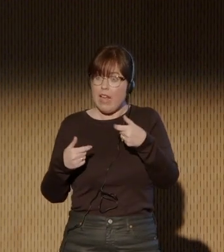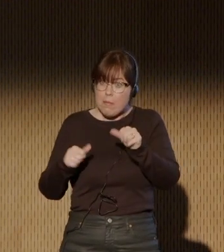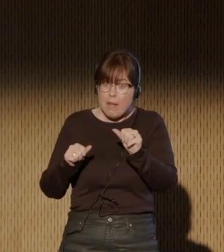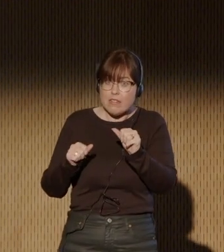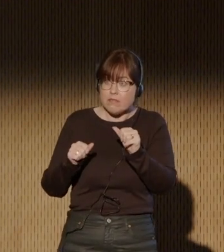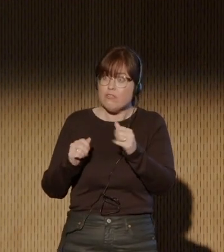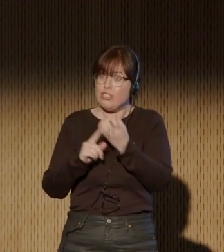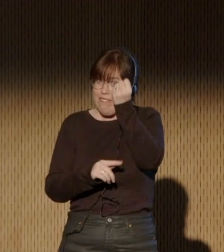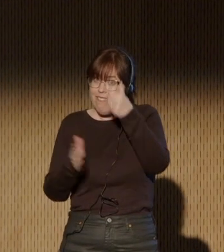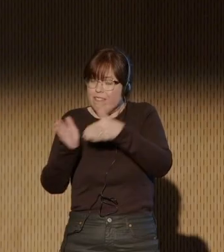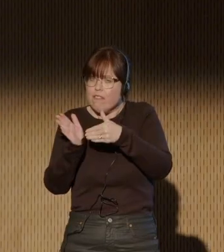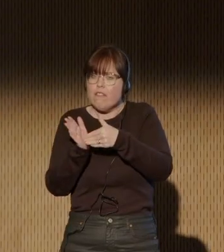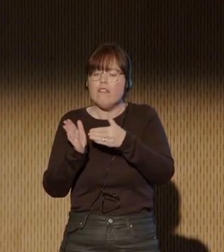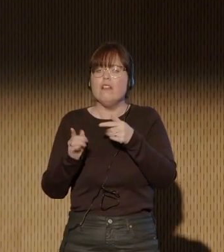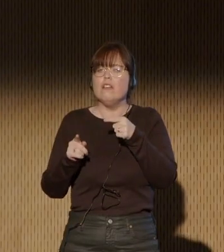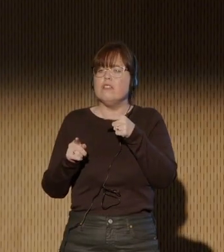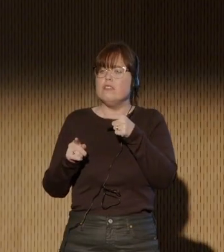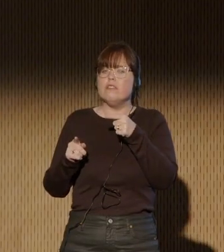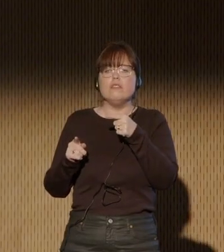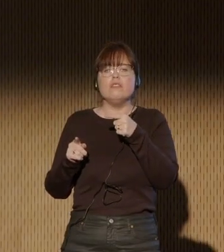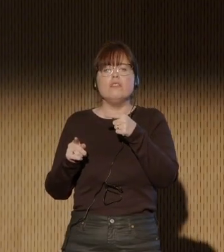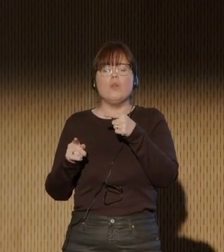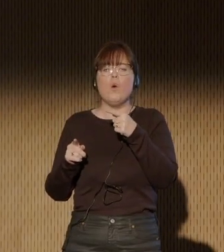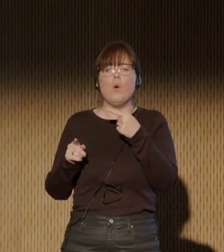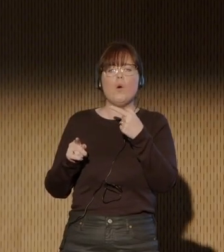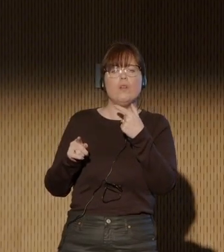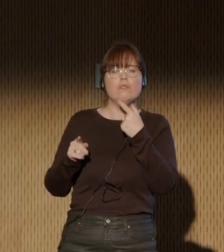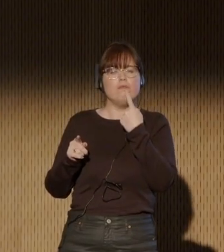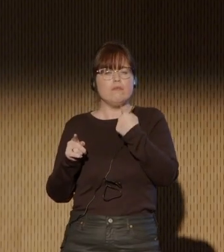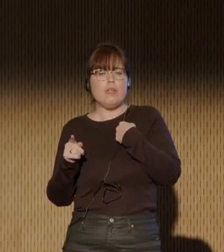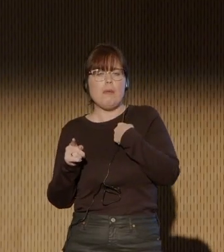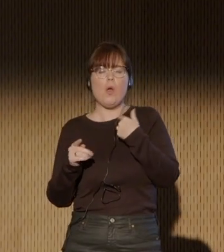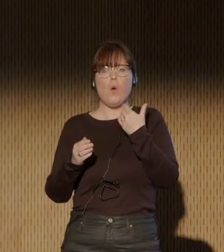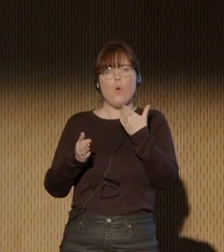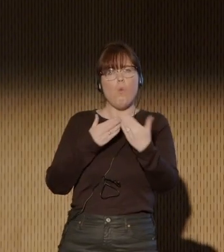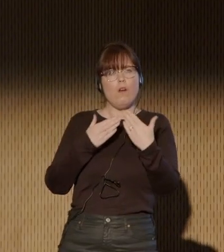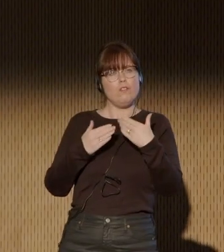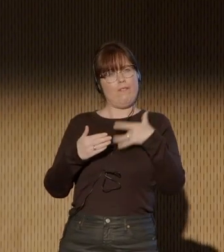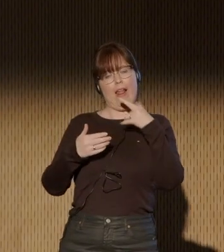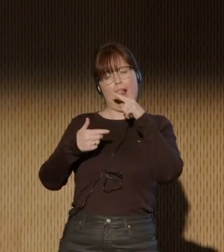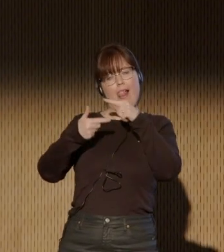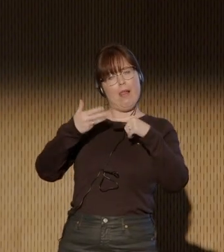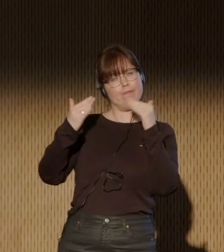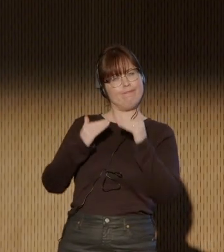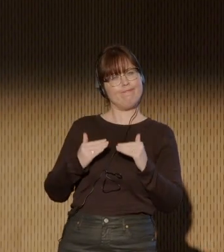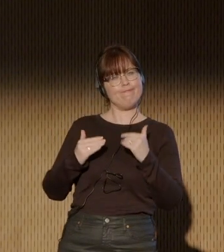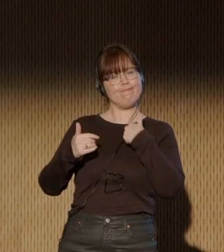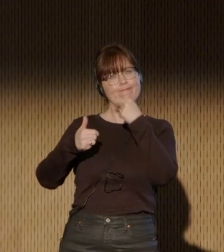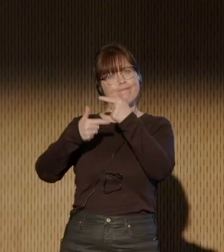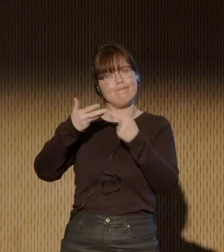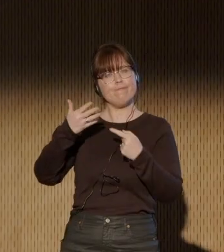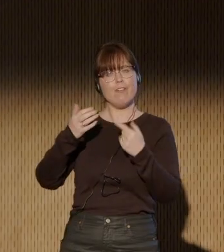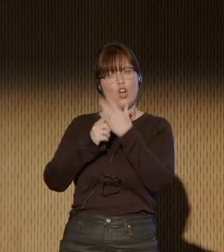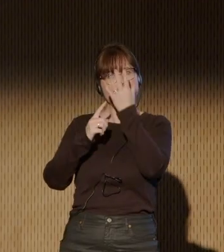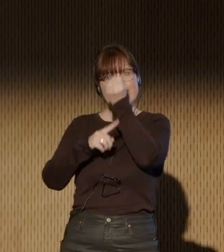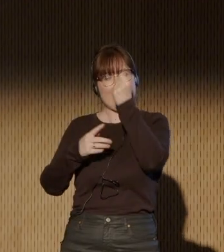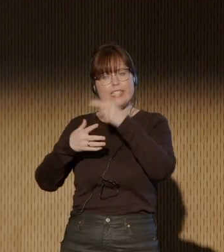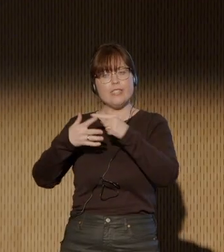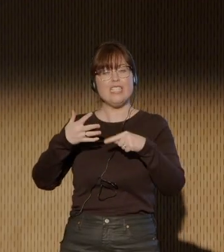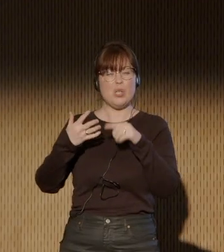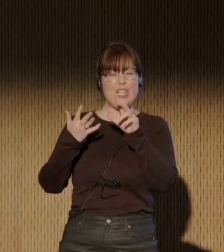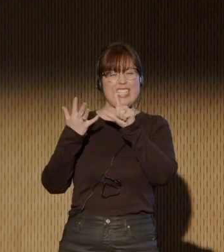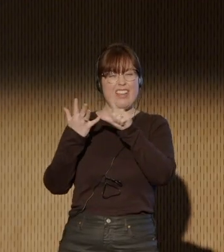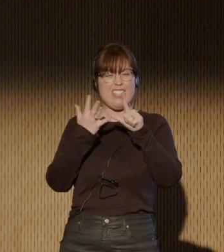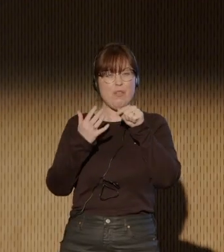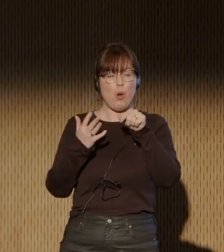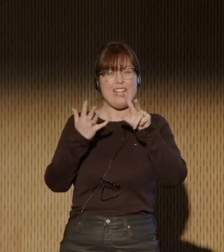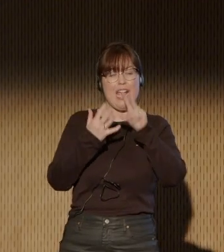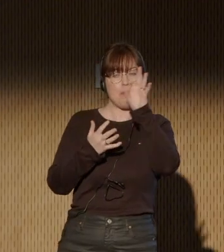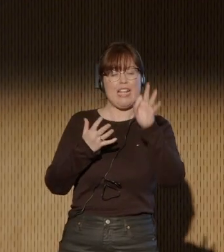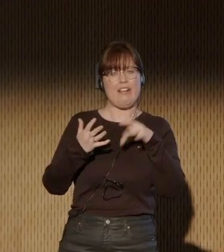then to select the relevant success criteria. And the majority there, 77.8%, felt that it increased